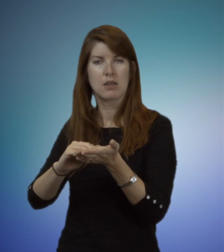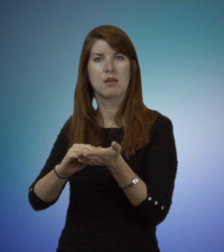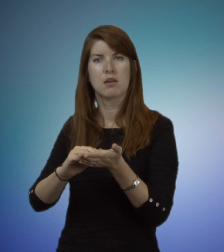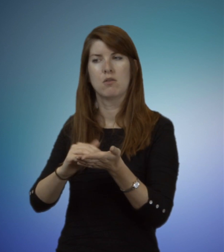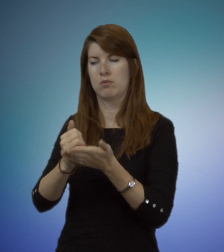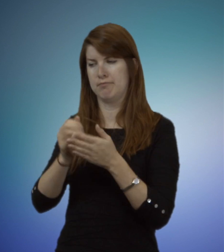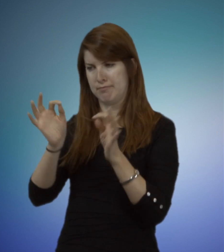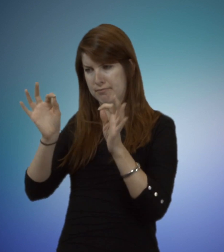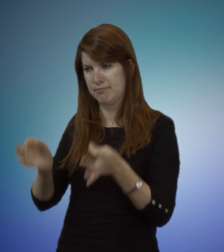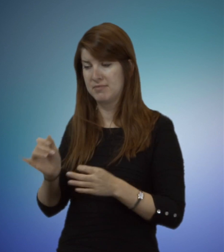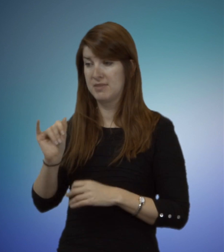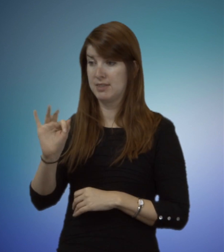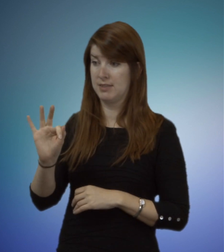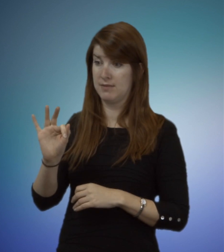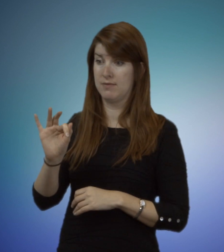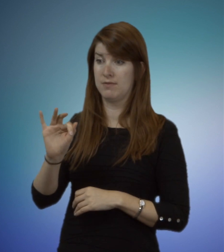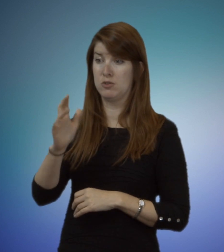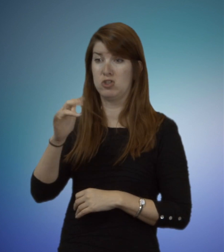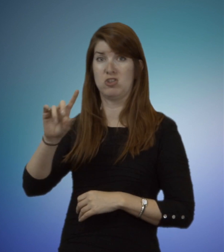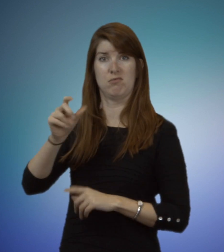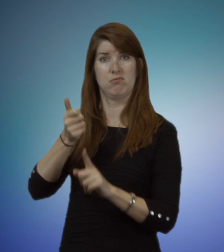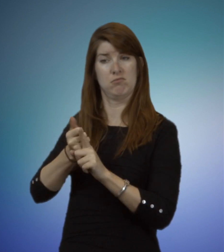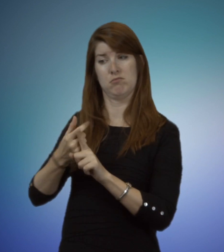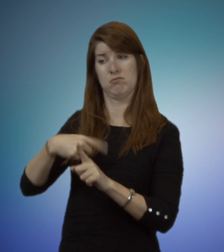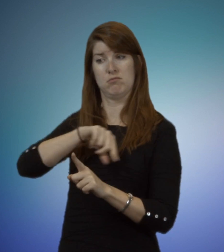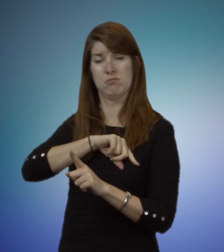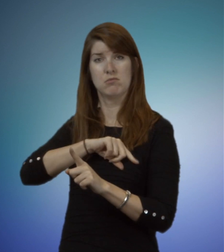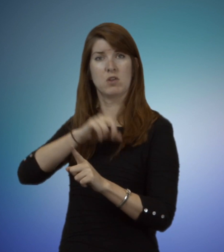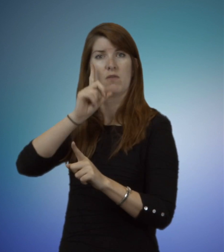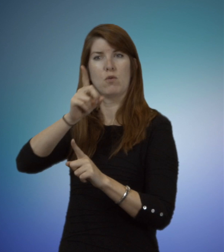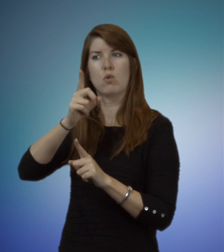to determine a child's eligibility for speech services in the school system.